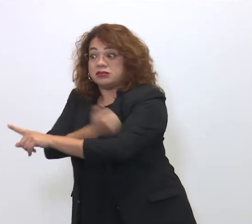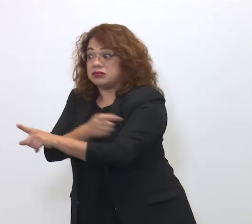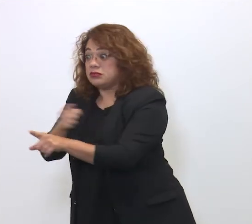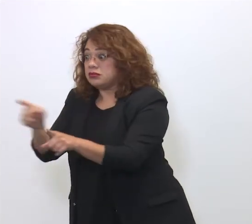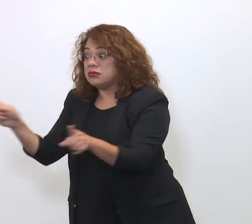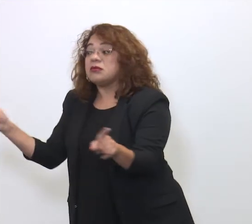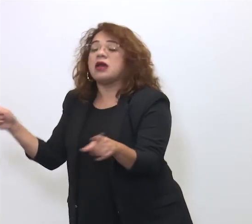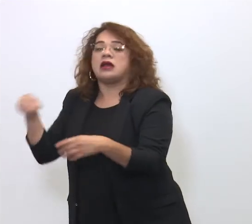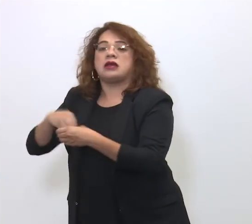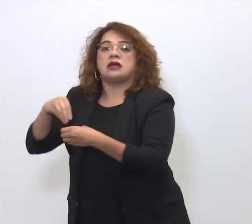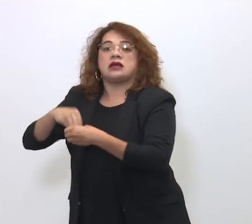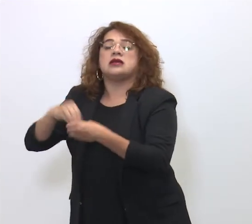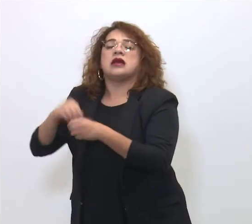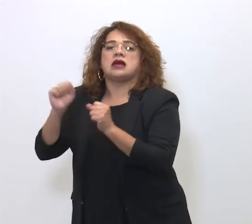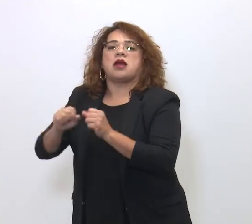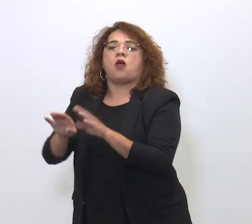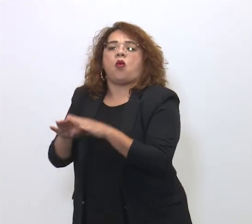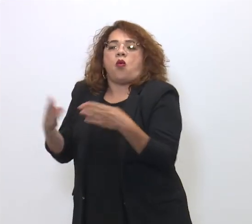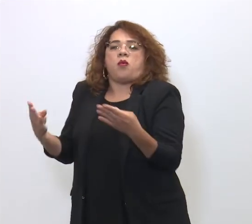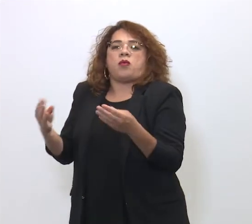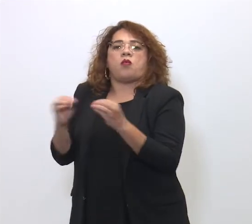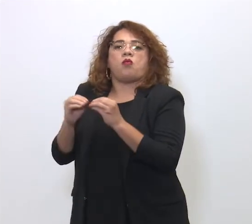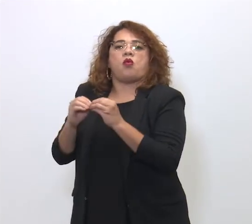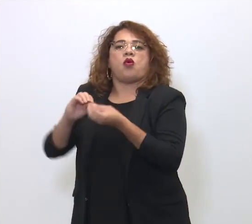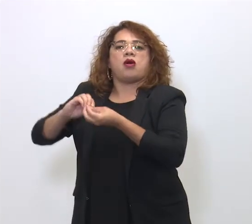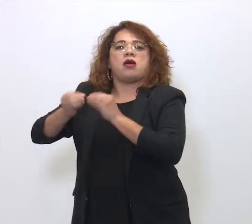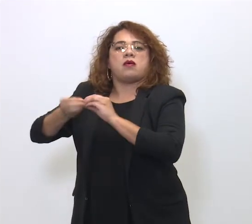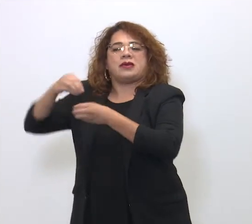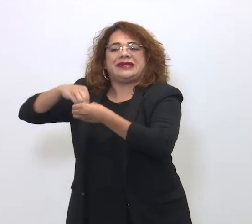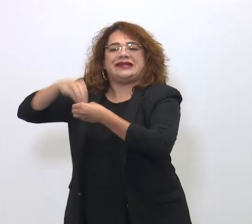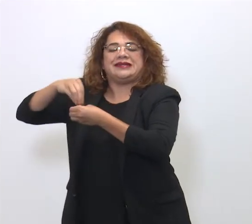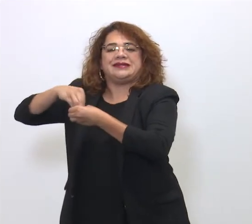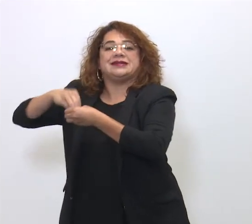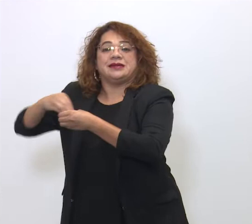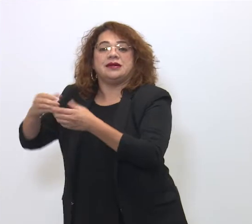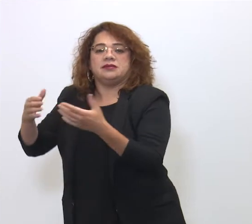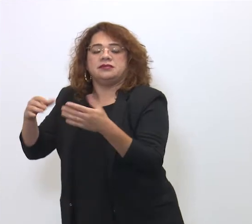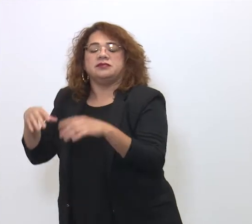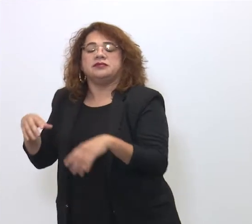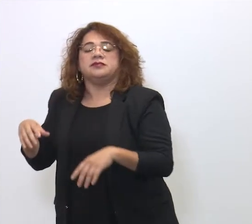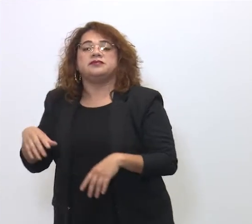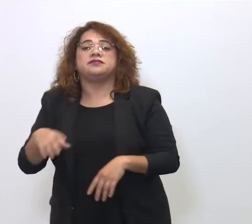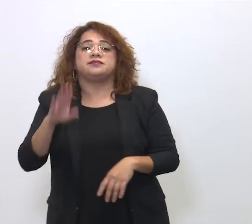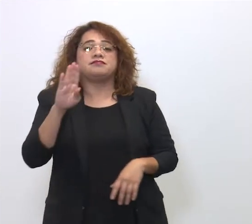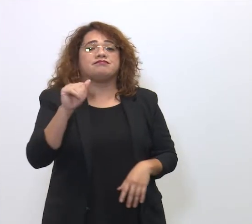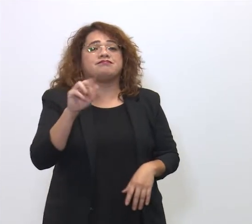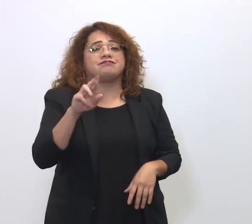So to all of the, I know the the bars that have been patiently waiting just thank you.